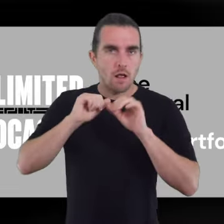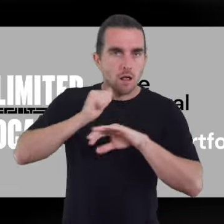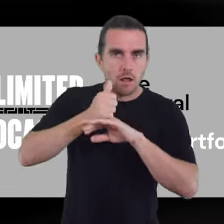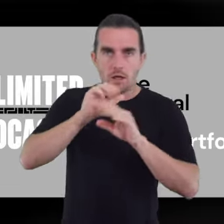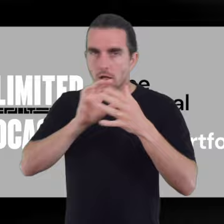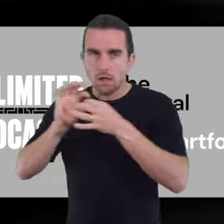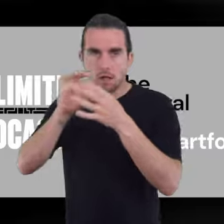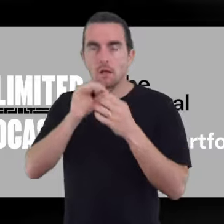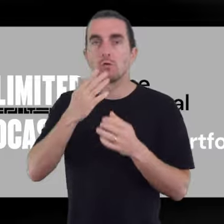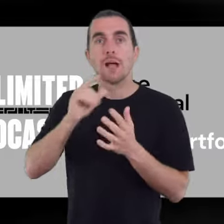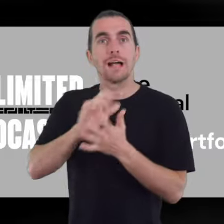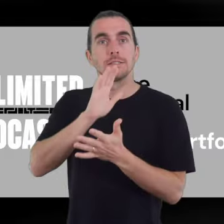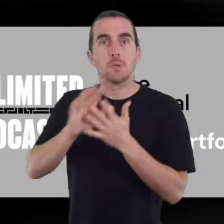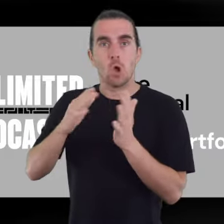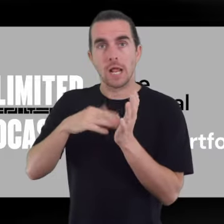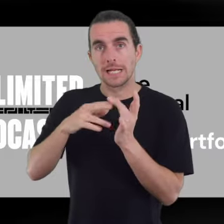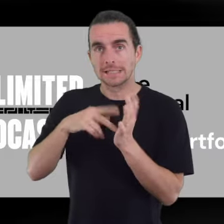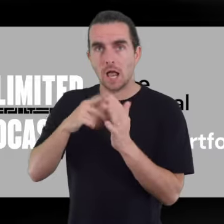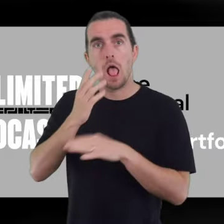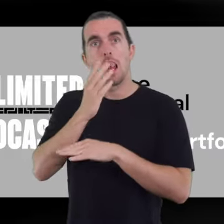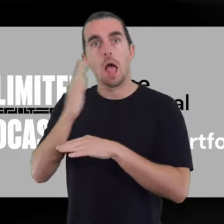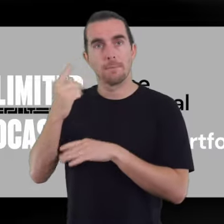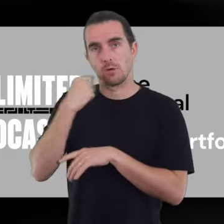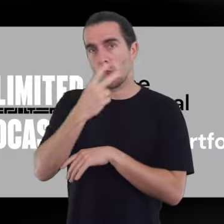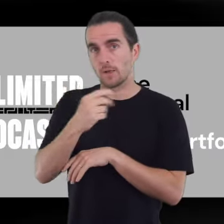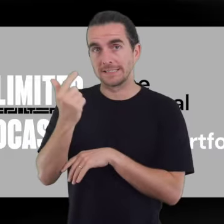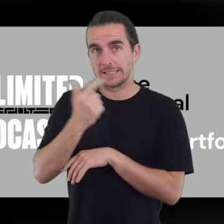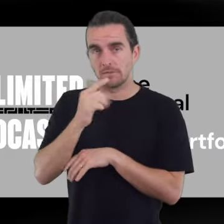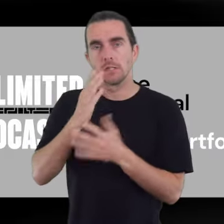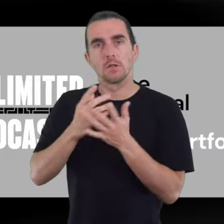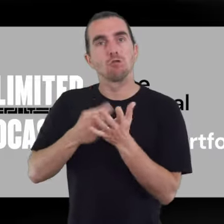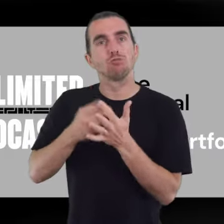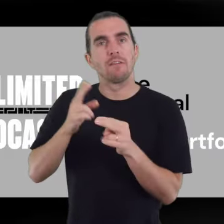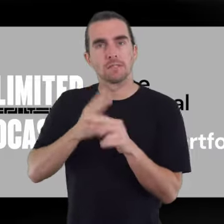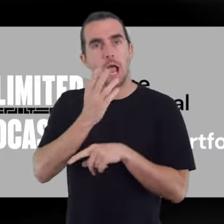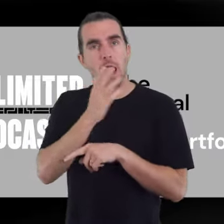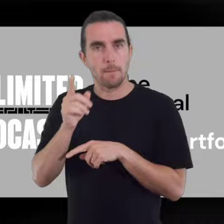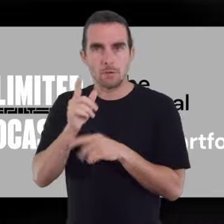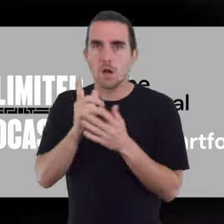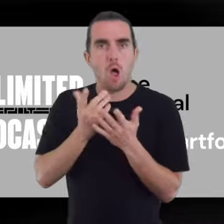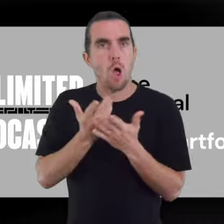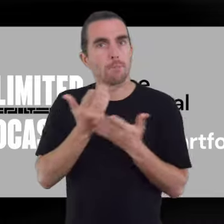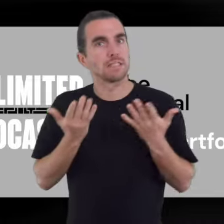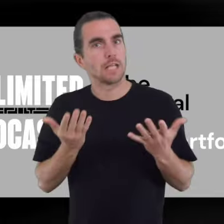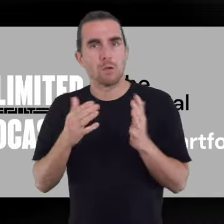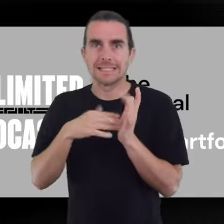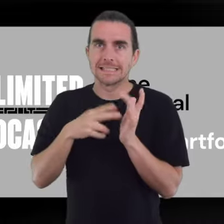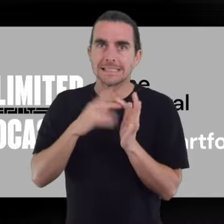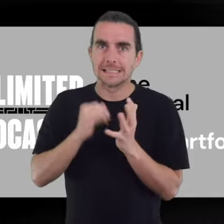the Edinburgh Zine Library in 2017, which is a reference library of contemporary zines donated by their makers.